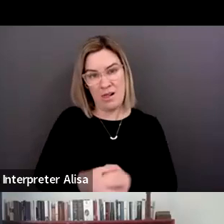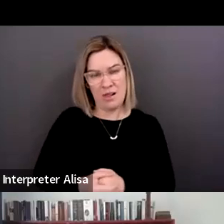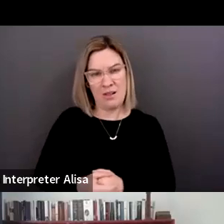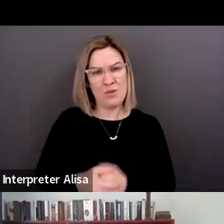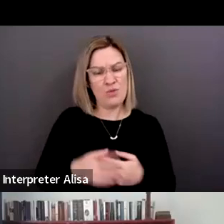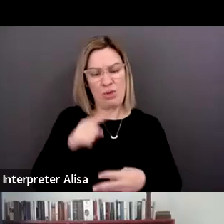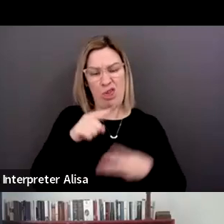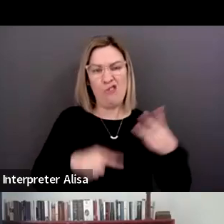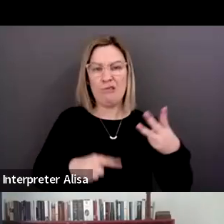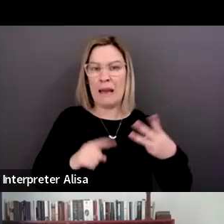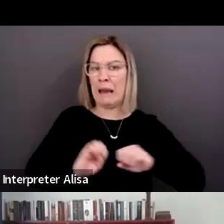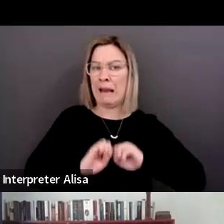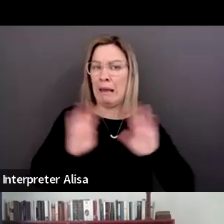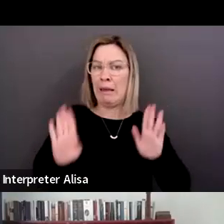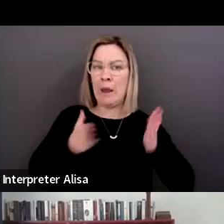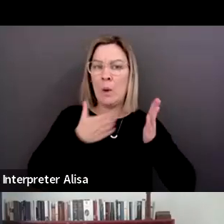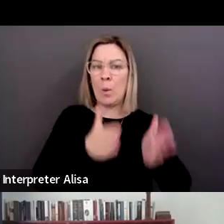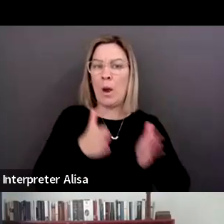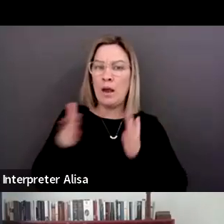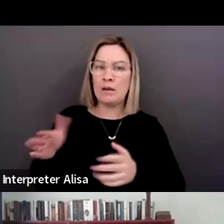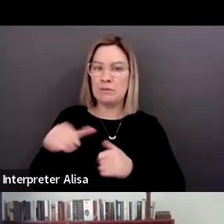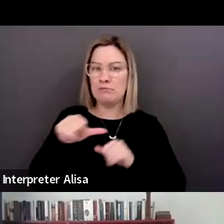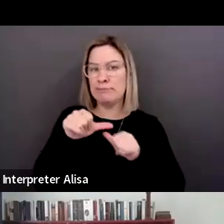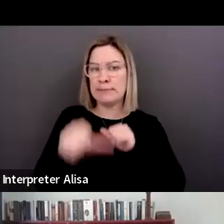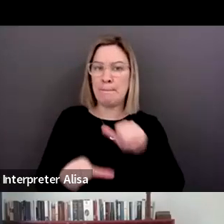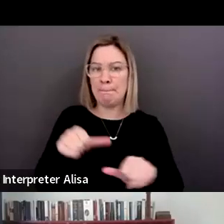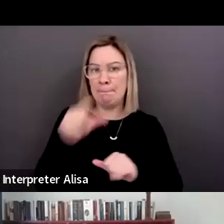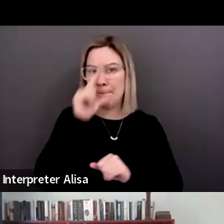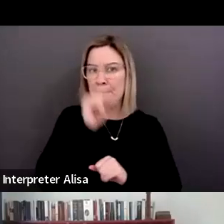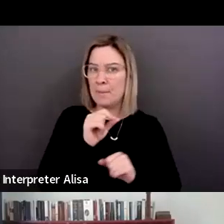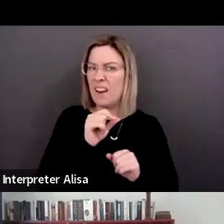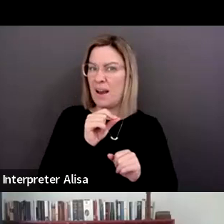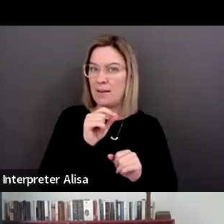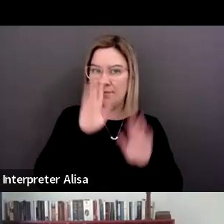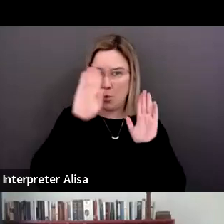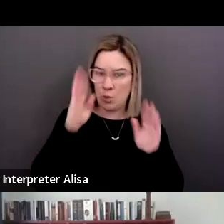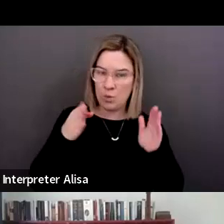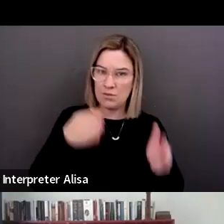actually funding with our money? And that goes with superannuation and